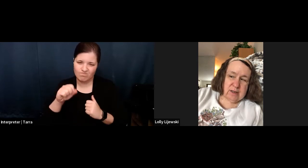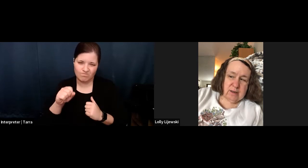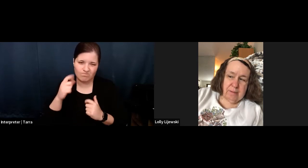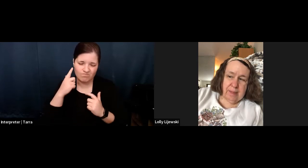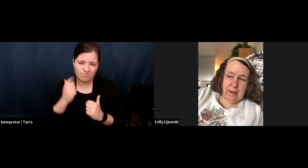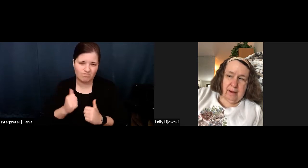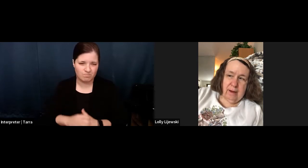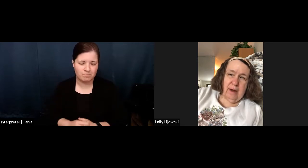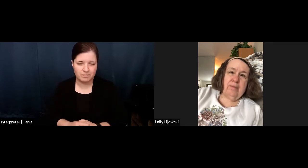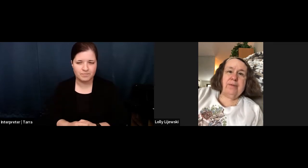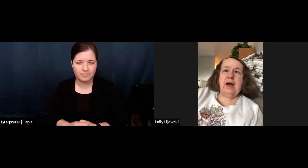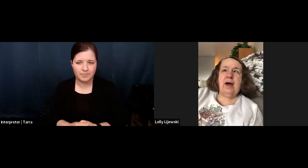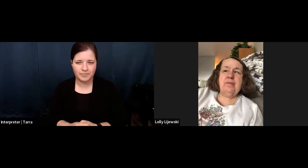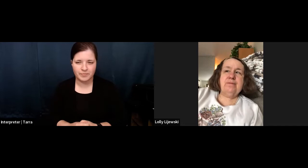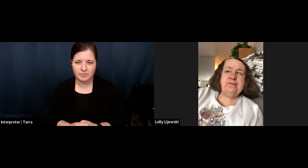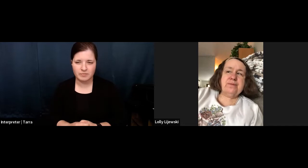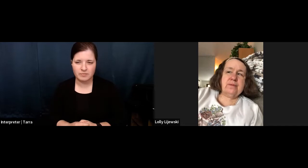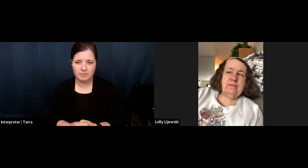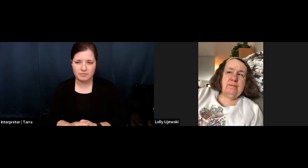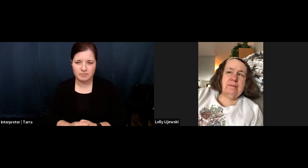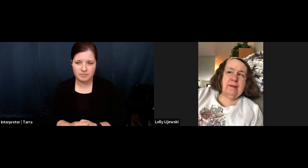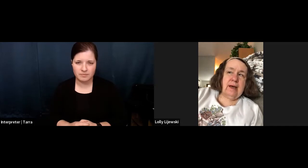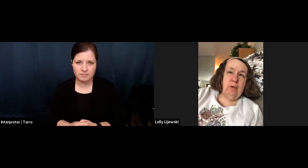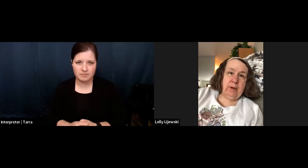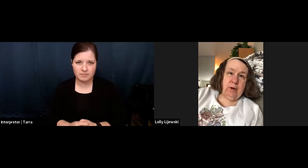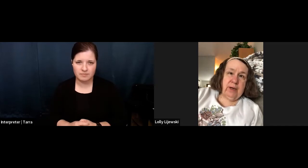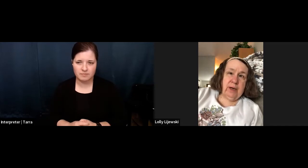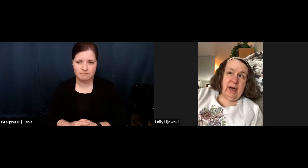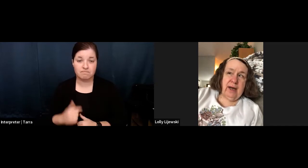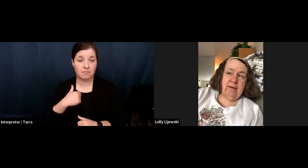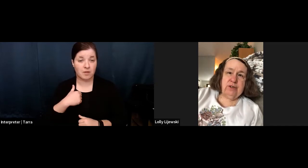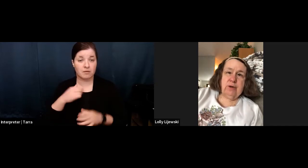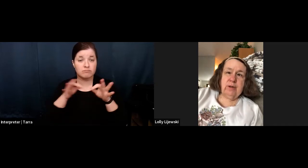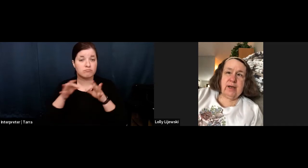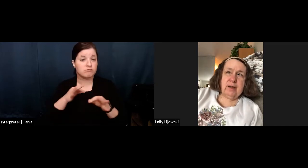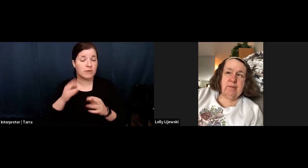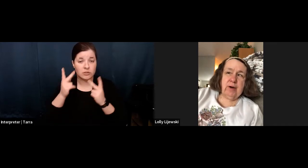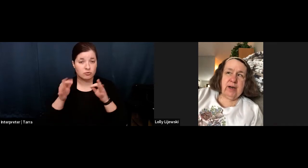In my late 50s and then as I worked my way into my 60s, about two to three years ago, I transitioned into moderate, the moderate range of hearing loss.